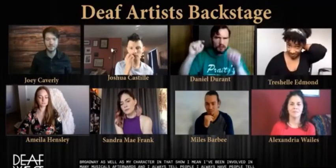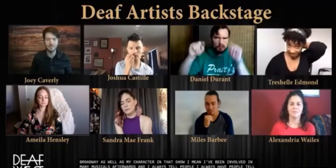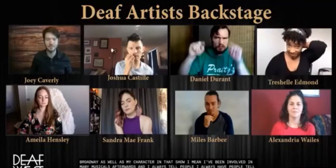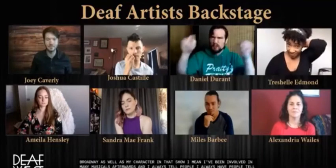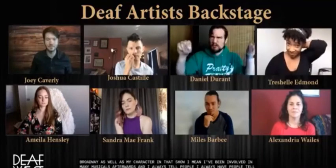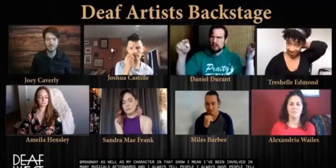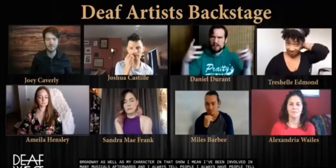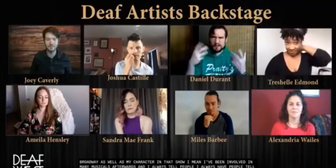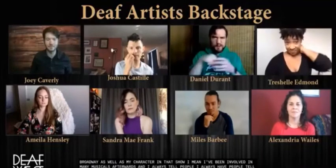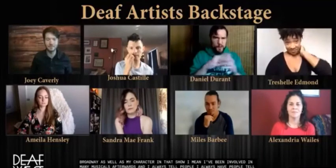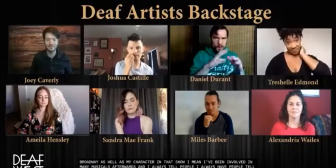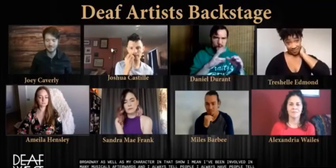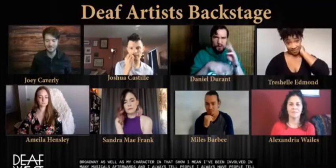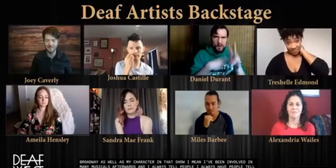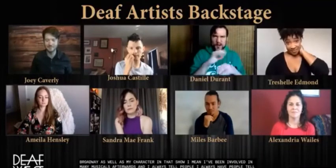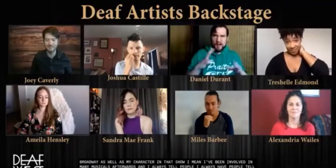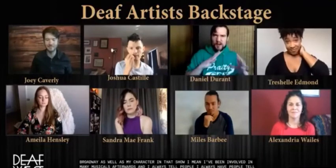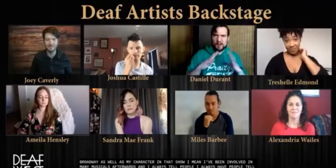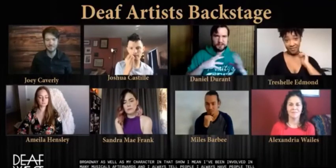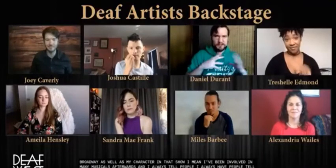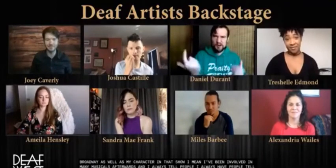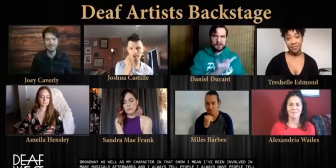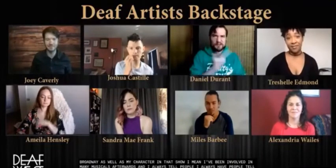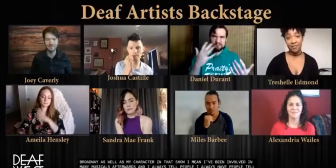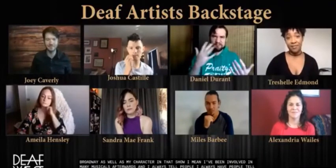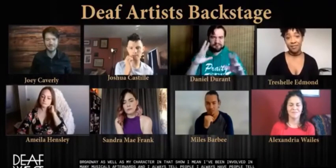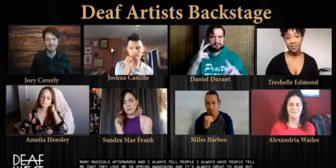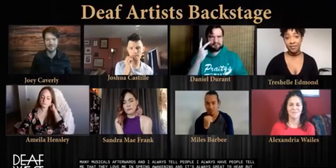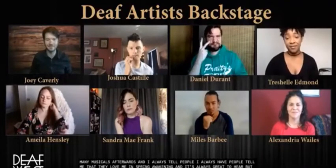People will often come and say: “Oh I heard you were in the ‘Spring Awakening’ show”.